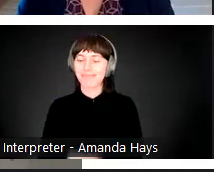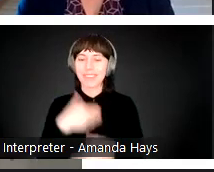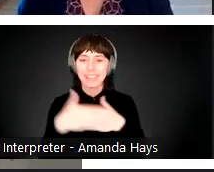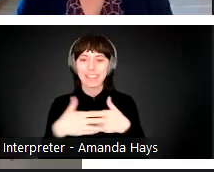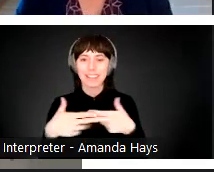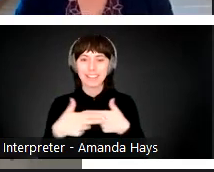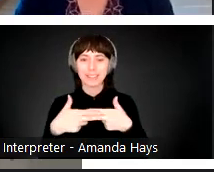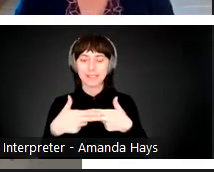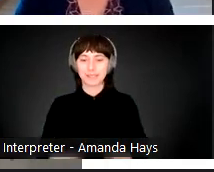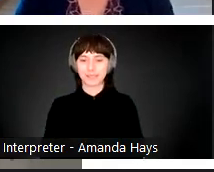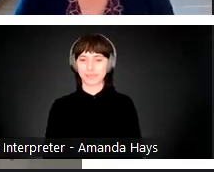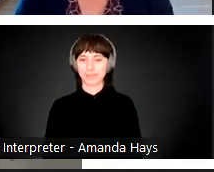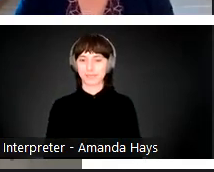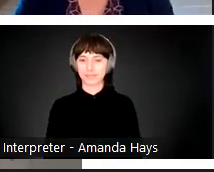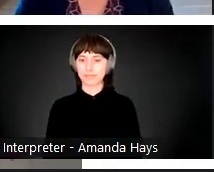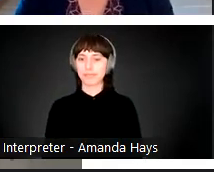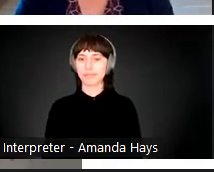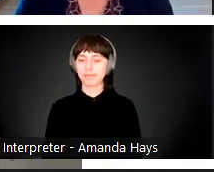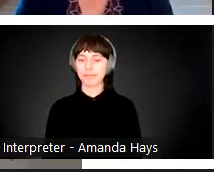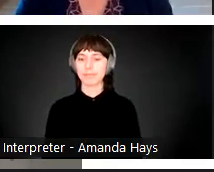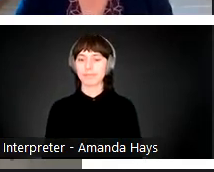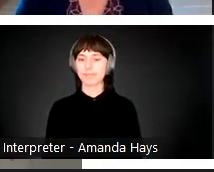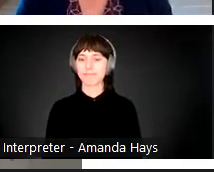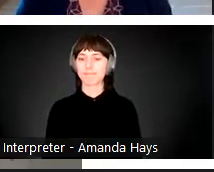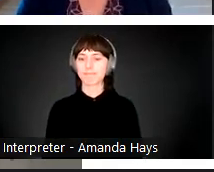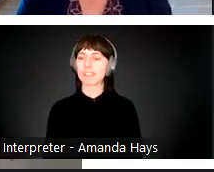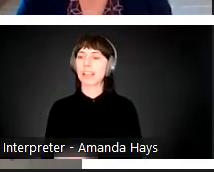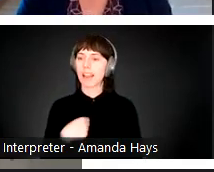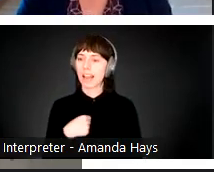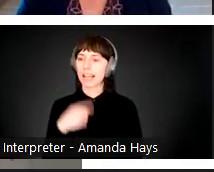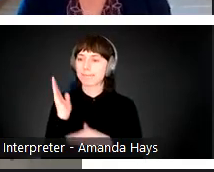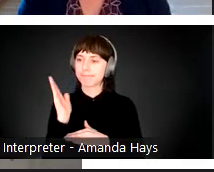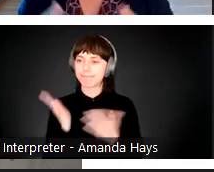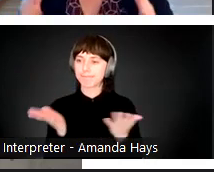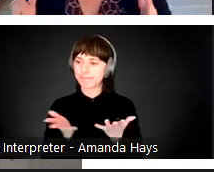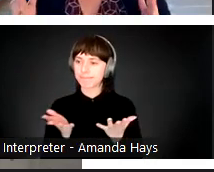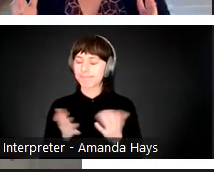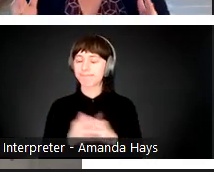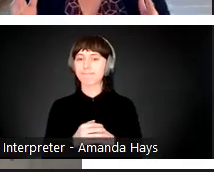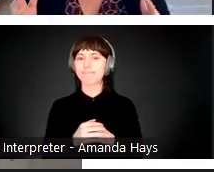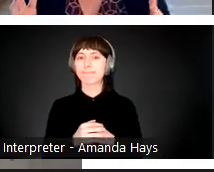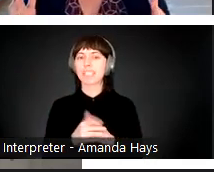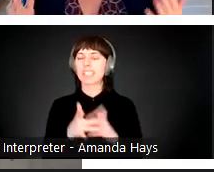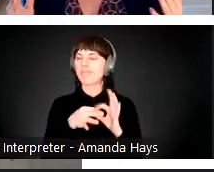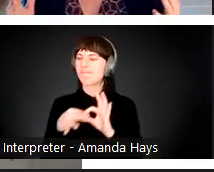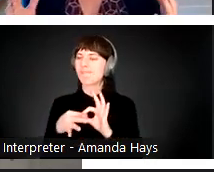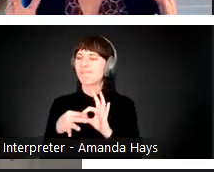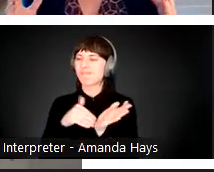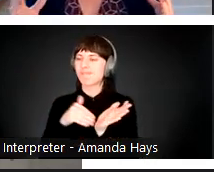So, part of what I want to talk about here is what Dr. Hope mentioned a little